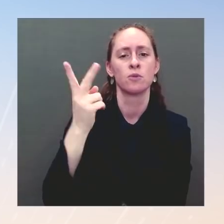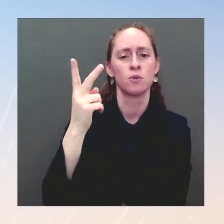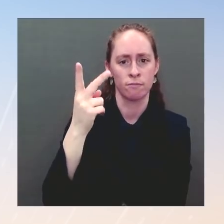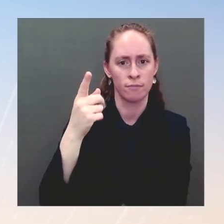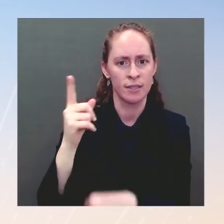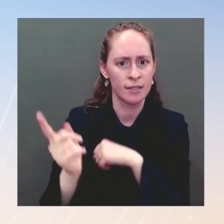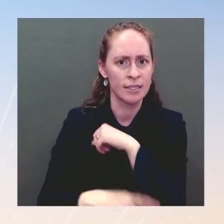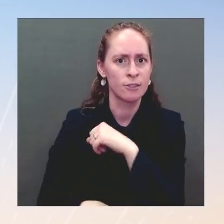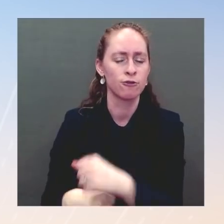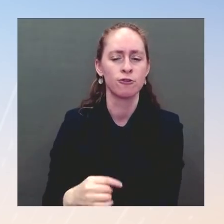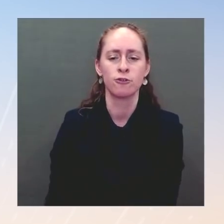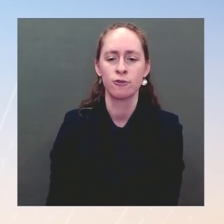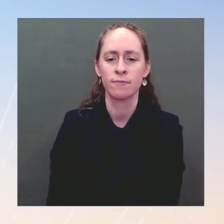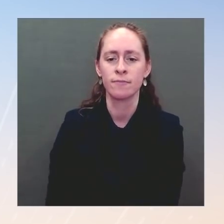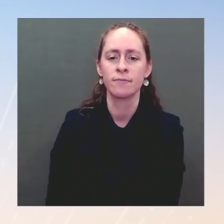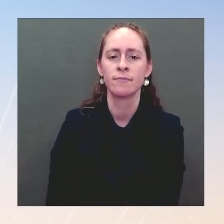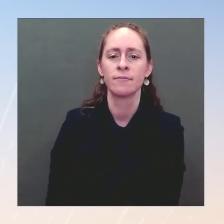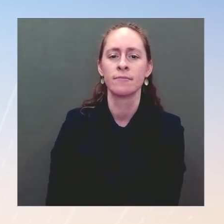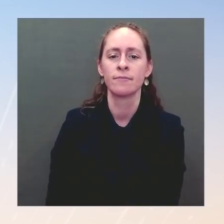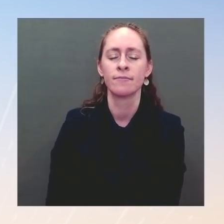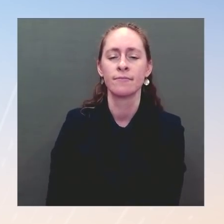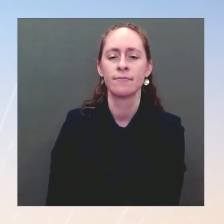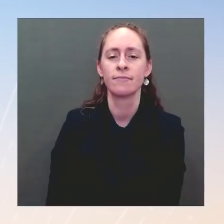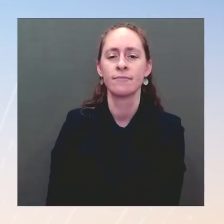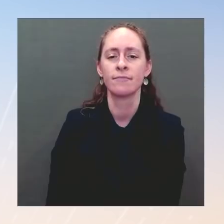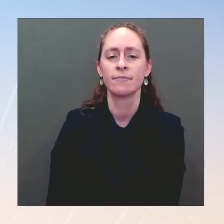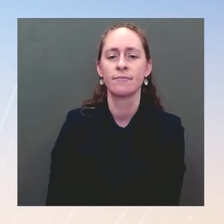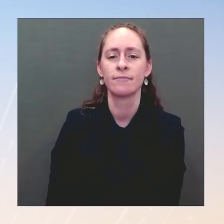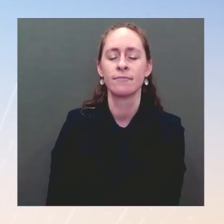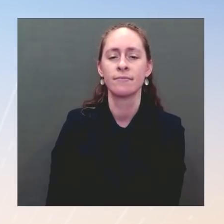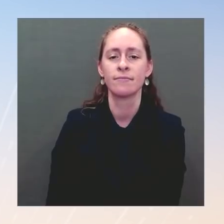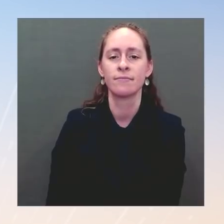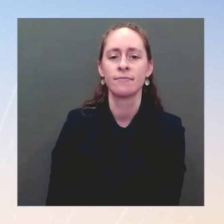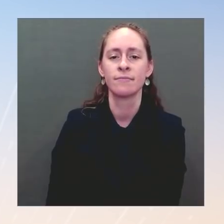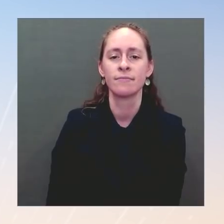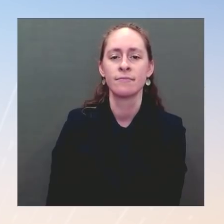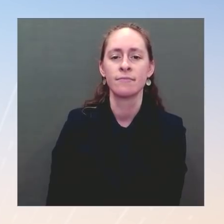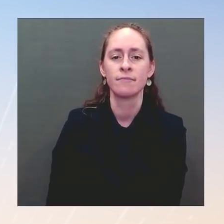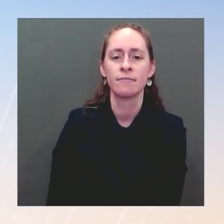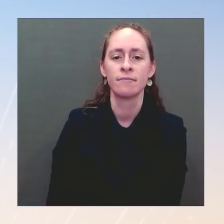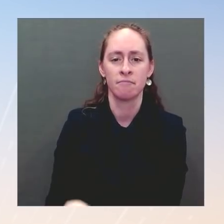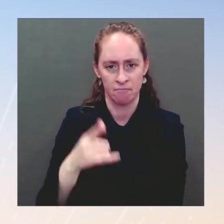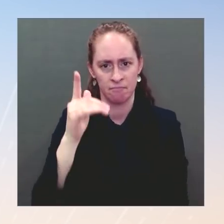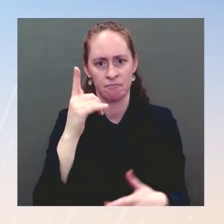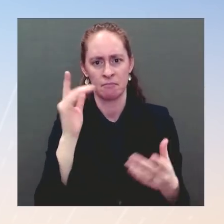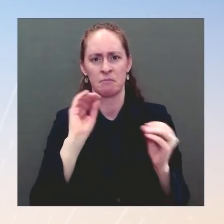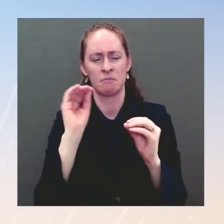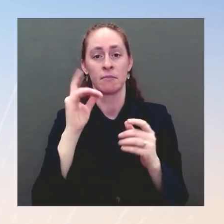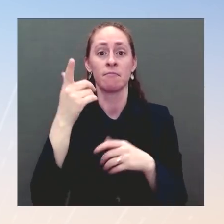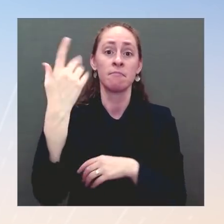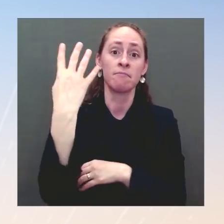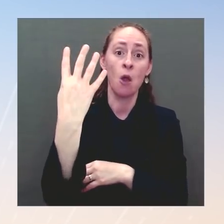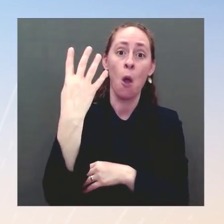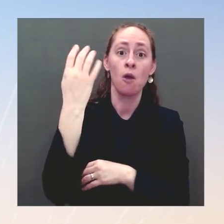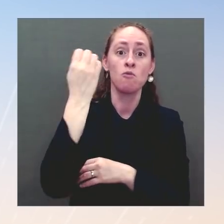that are shareholders of the consortium? Ms. Psaki: I think we put out an extensive statement on this, as well as some details. I can -- let me see